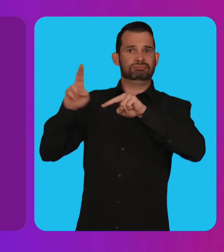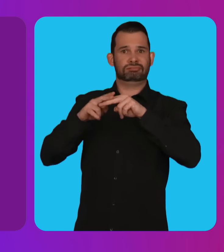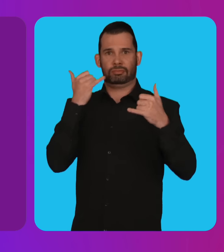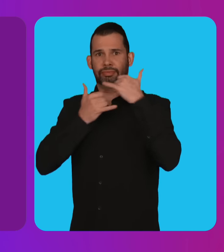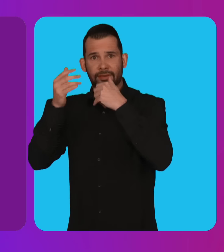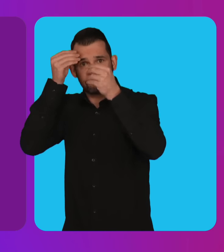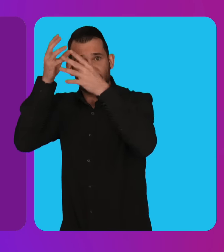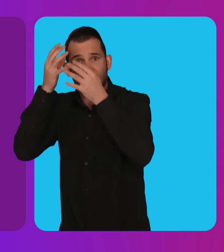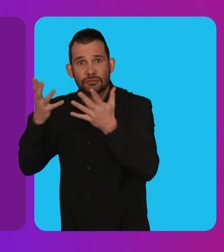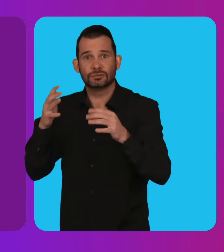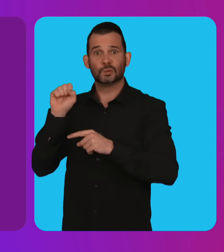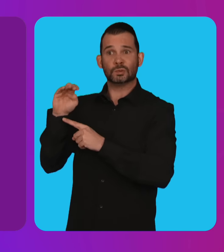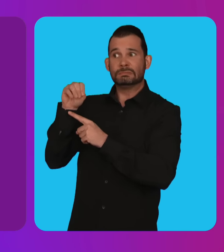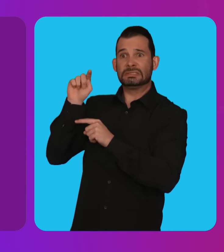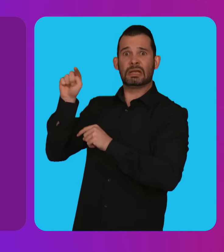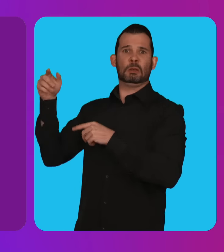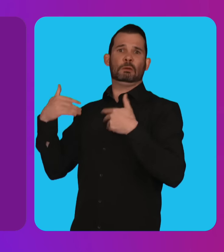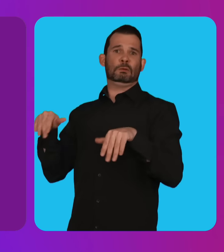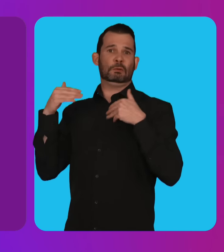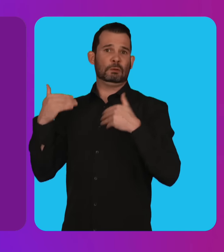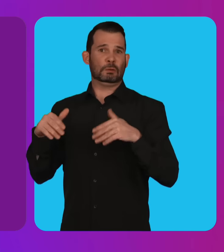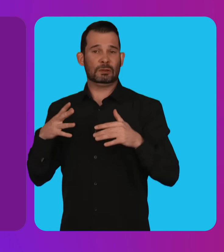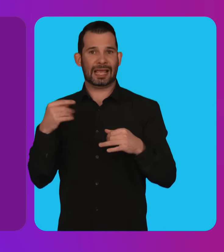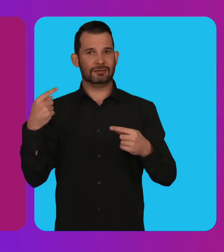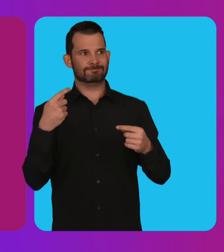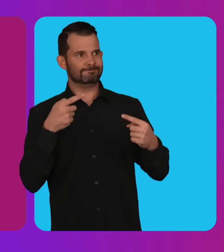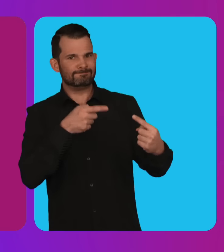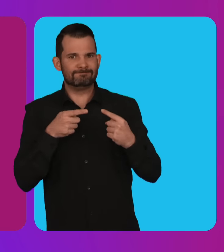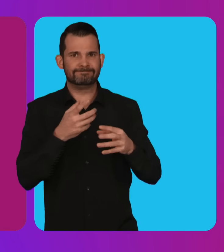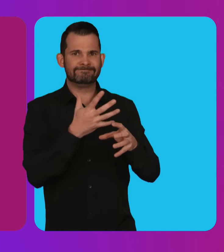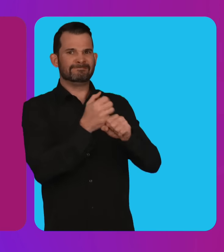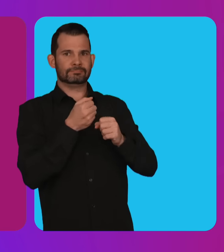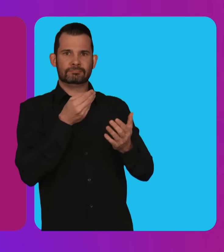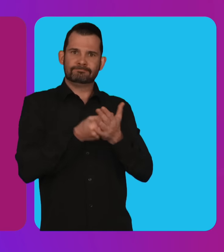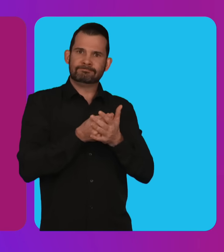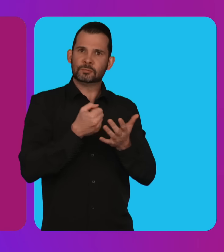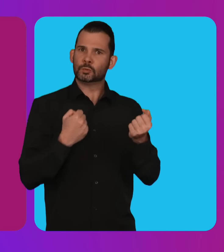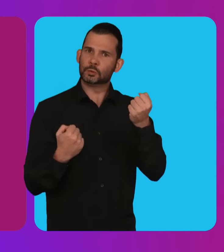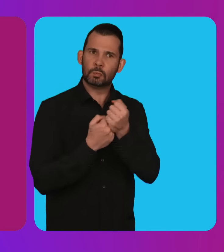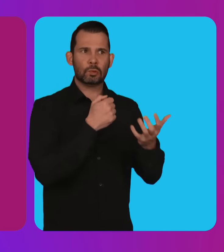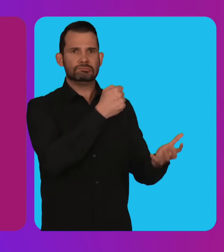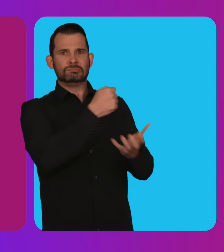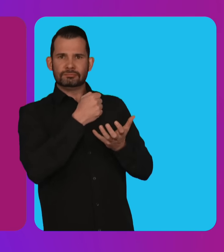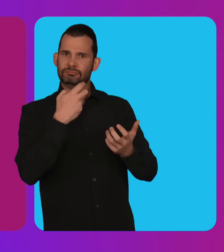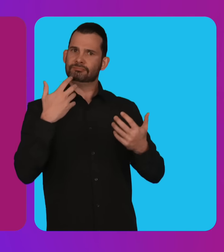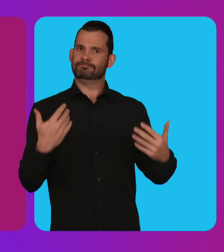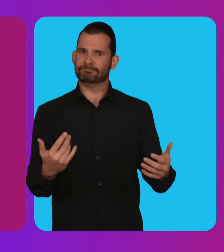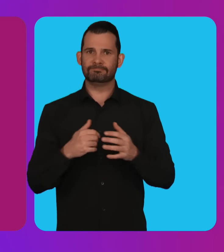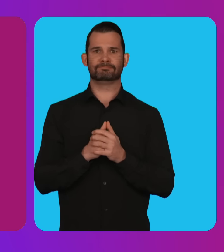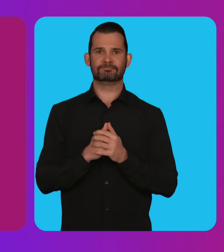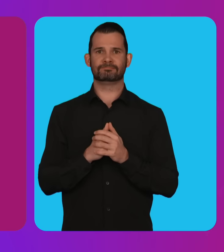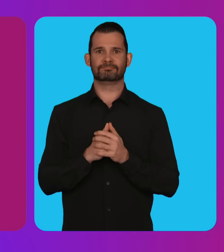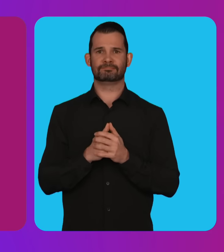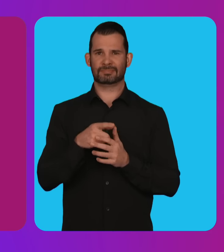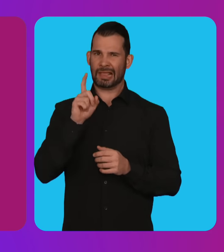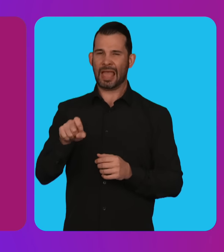and securing financial support. You have to be very close to people in the country. You have to understand what are the big discussions, what